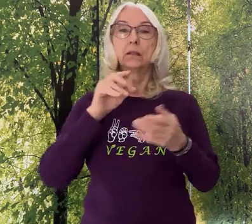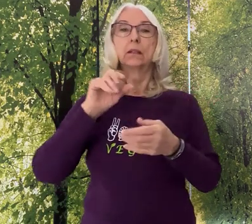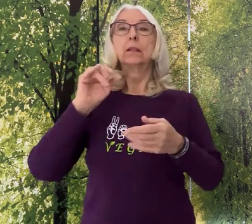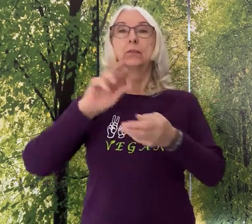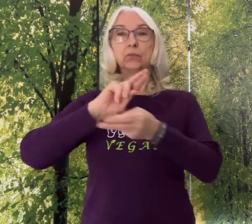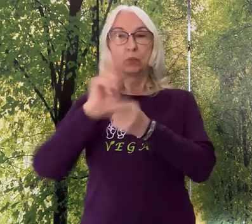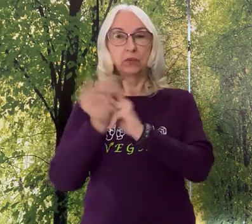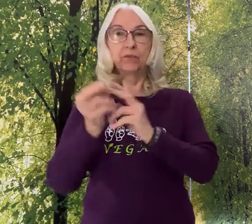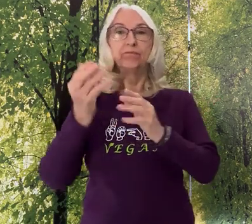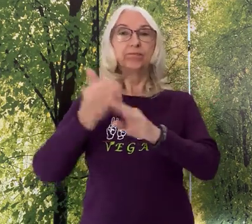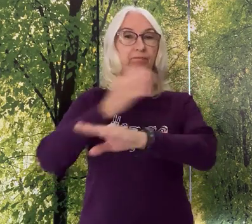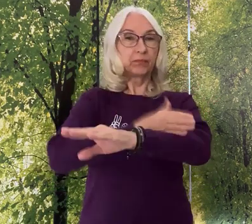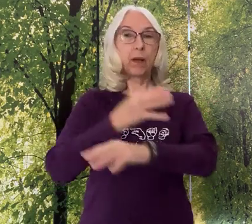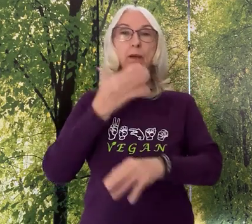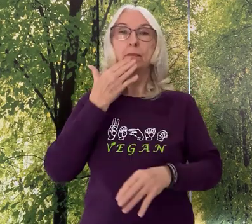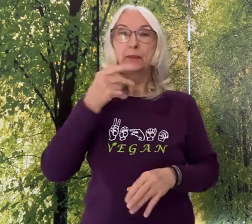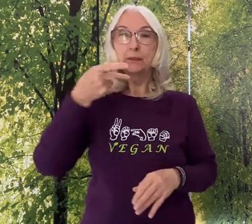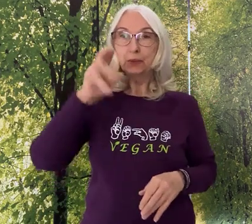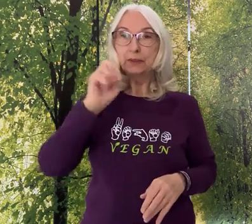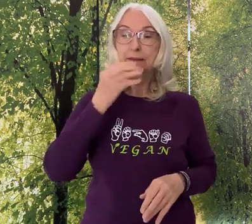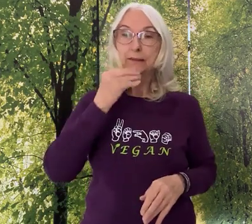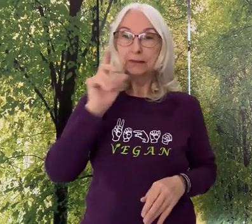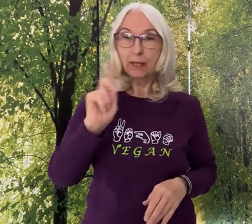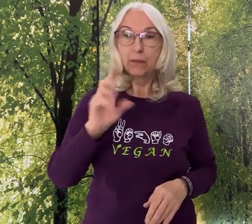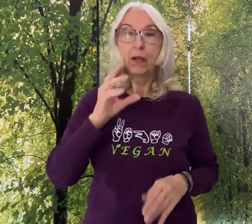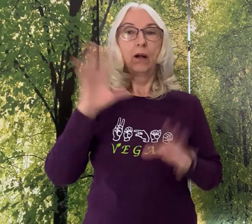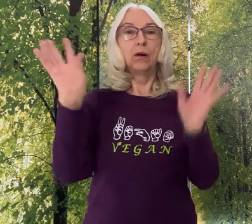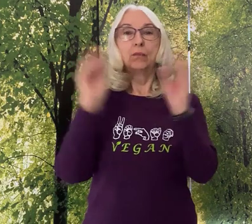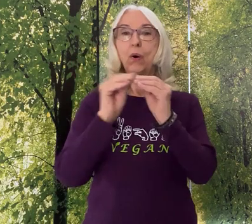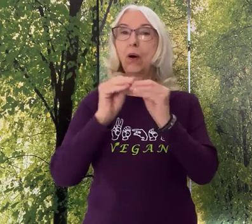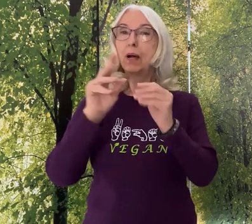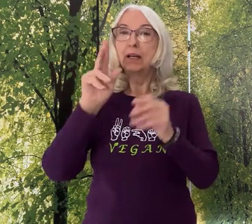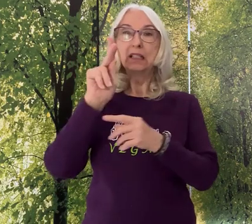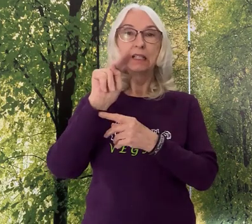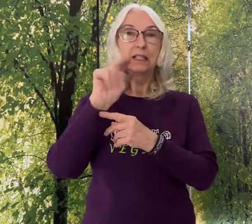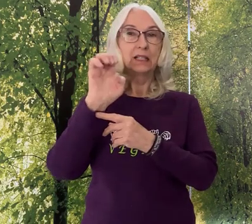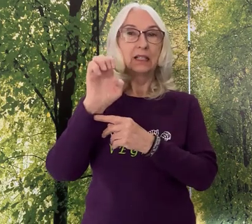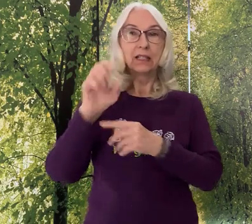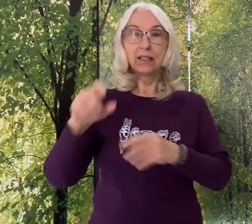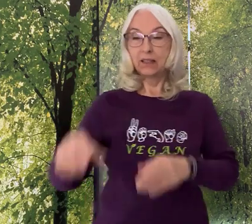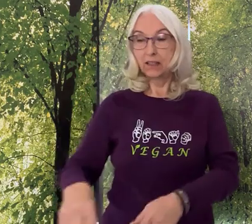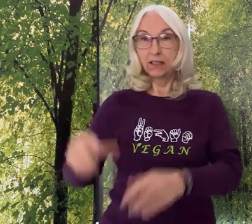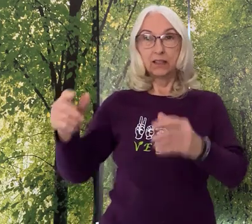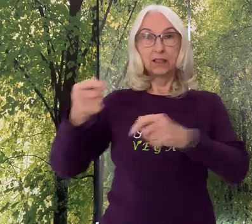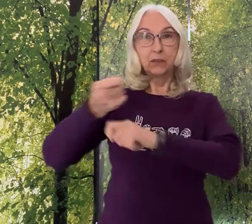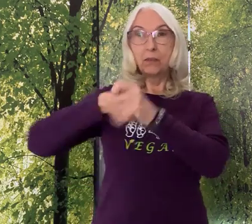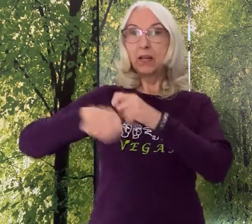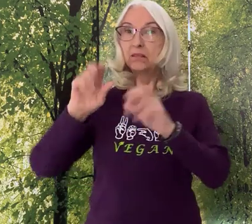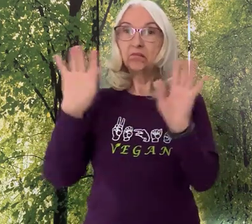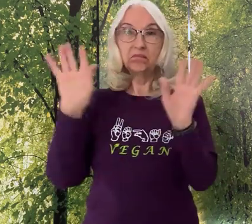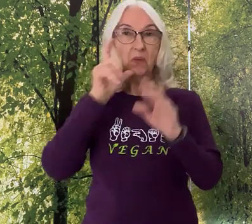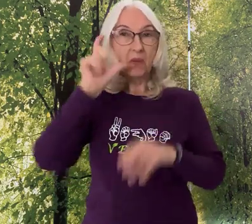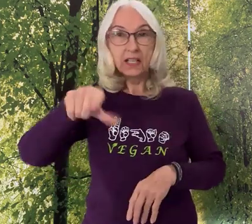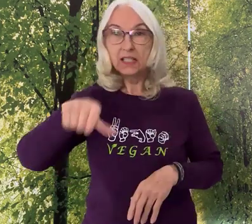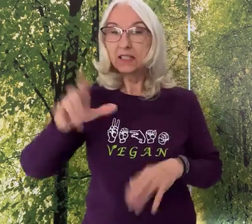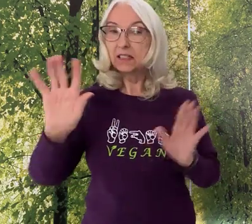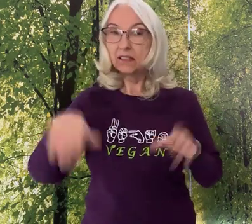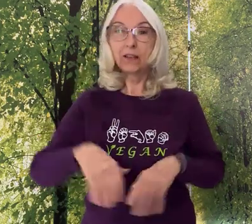reversed my prediabetes, and no longer need knee replacements.